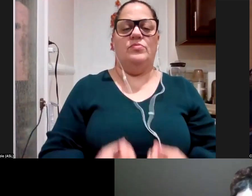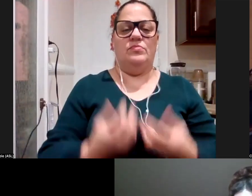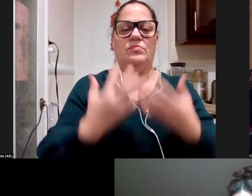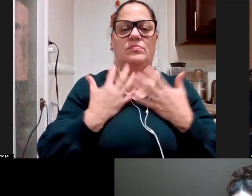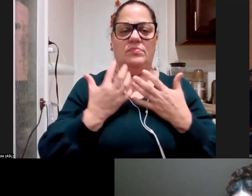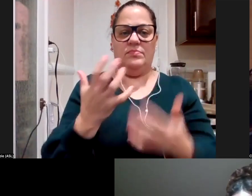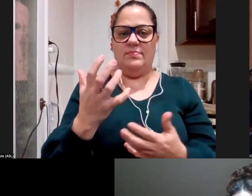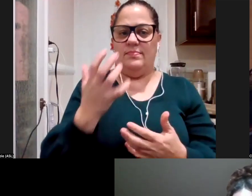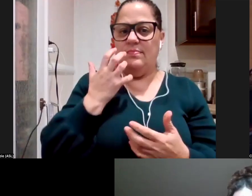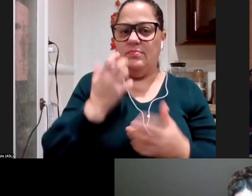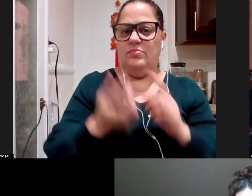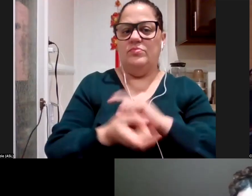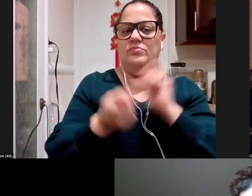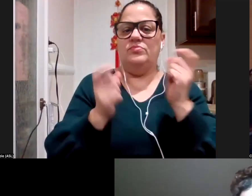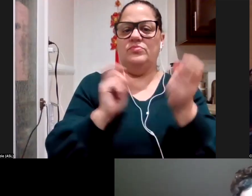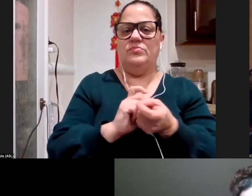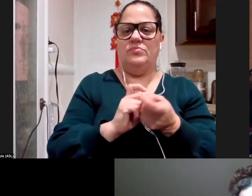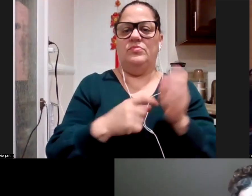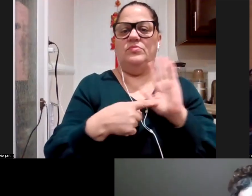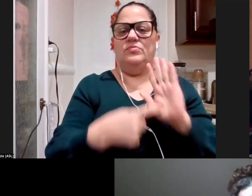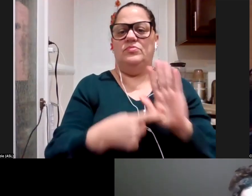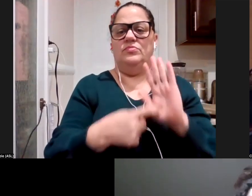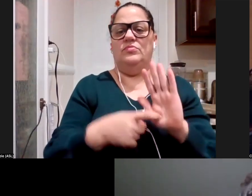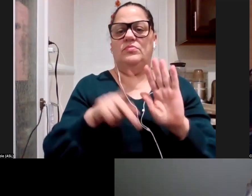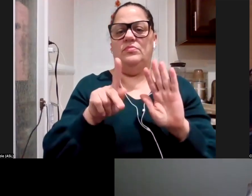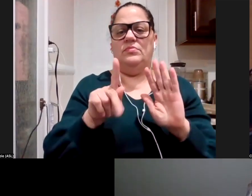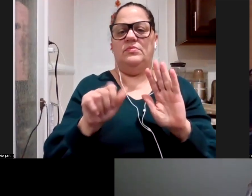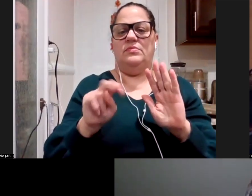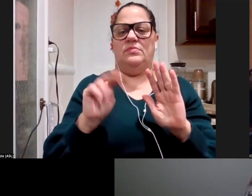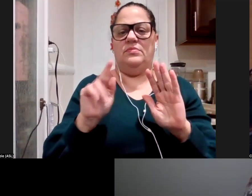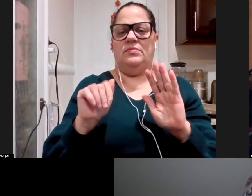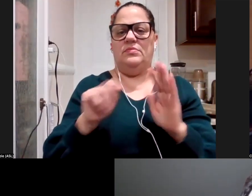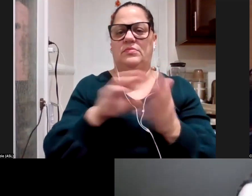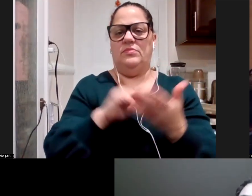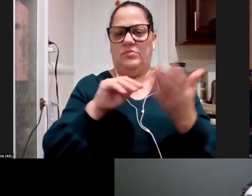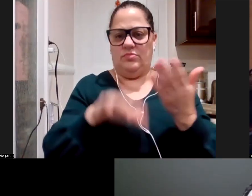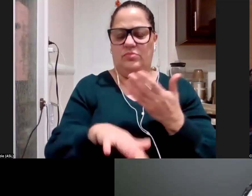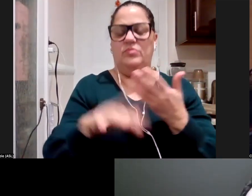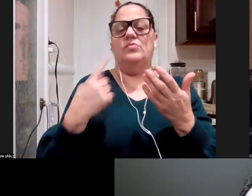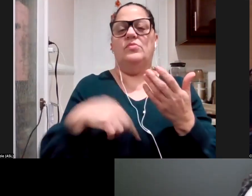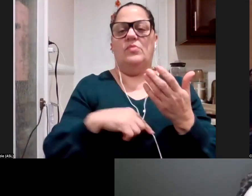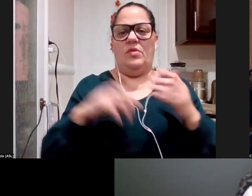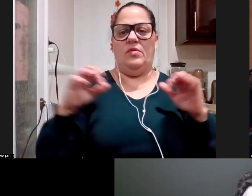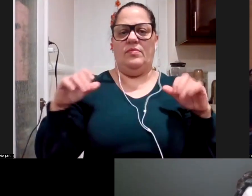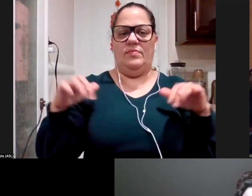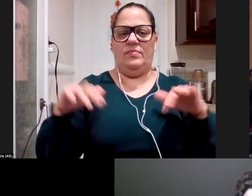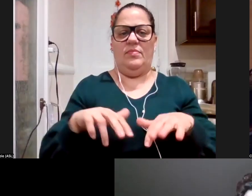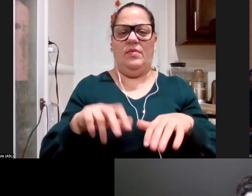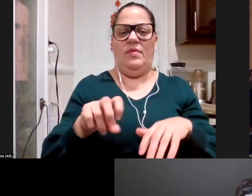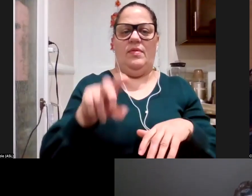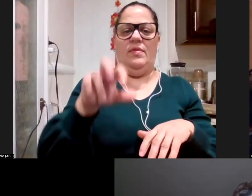change. And that's our CUNY students um and SUNY students occupying the million-dollar staircase